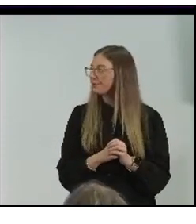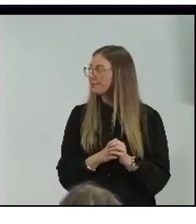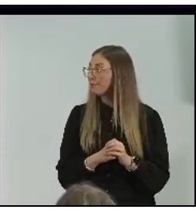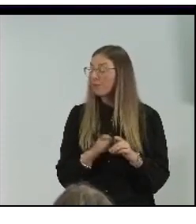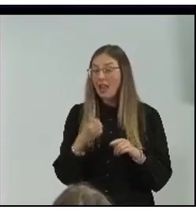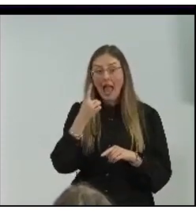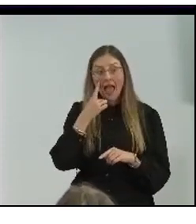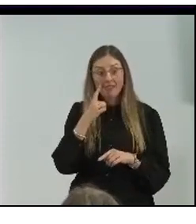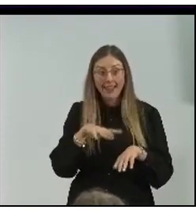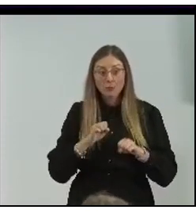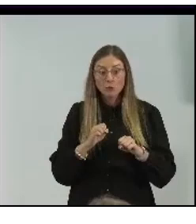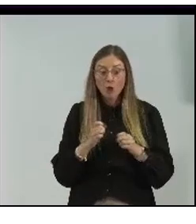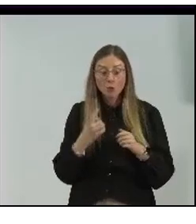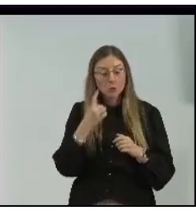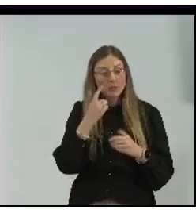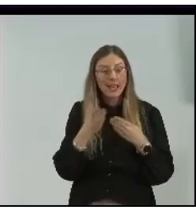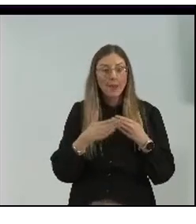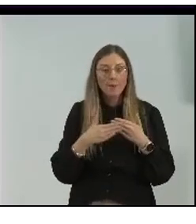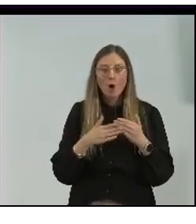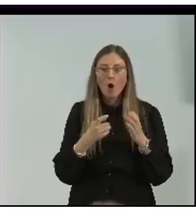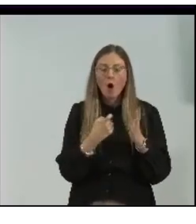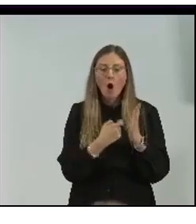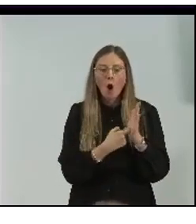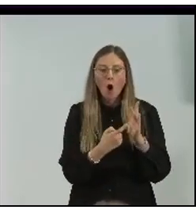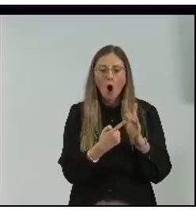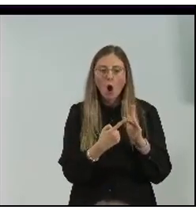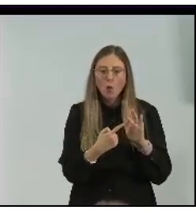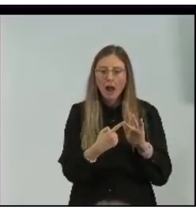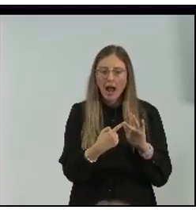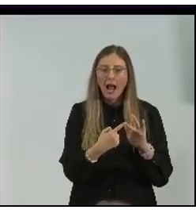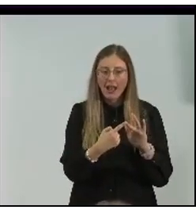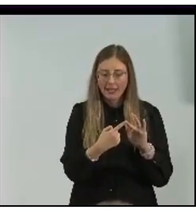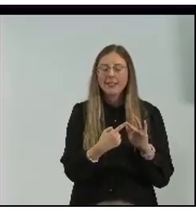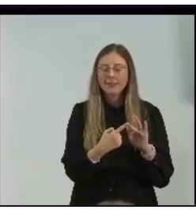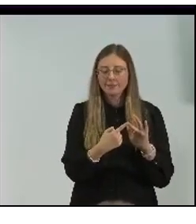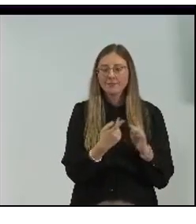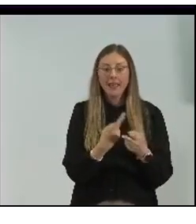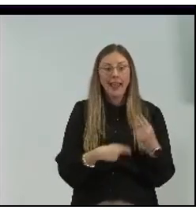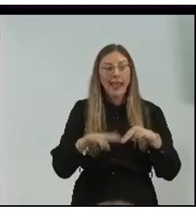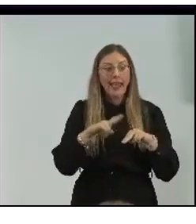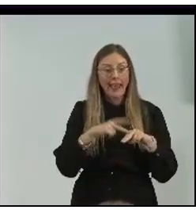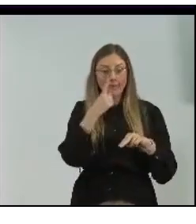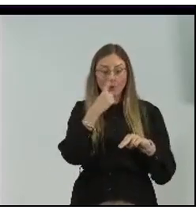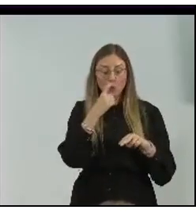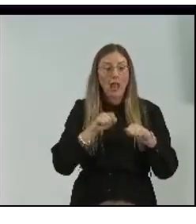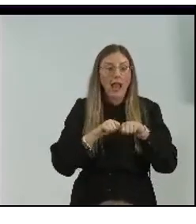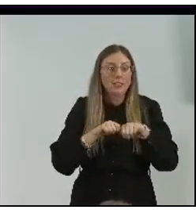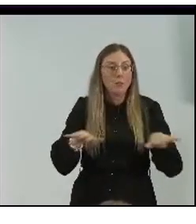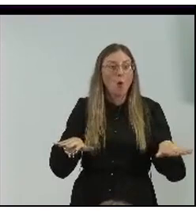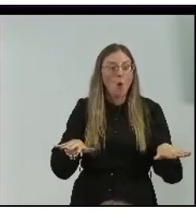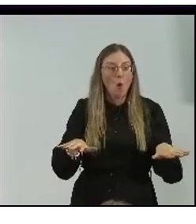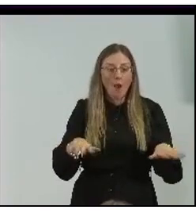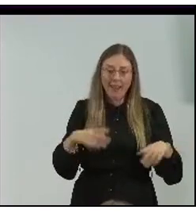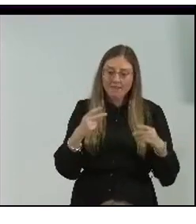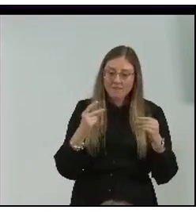what we're seeing it's about ROI. It really is about, you know, the fact that if you can deploy something that's faster and better and cheaper,